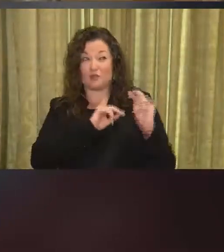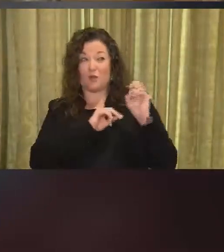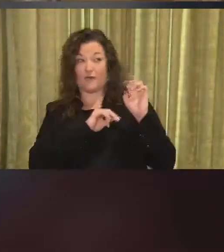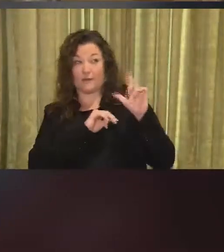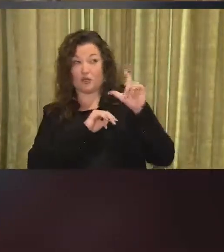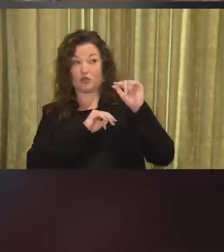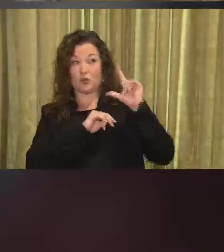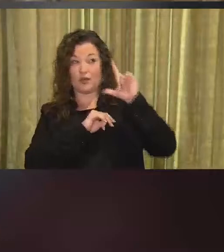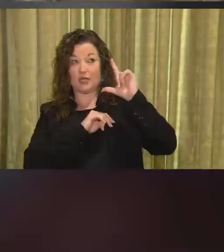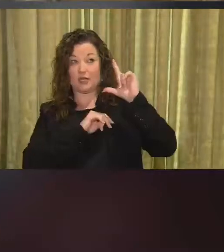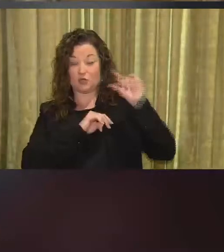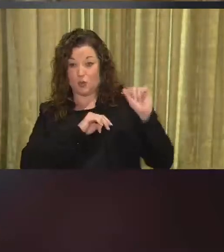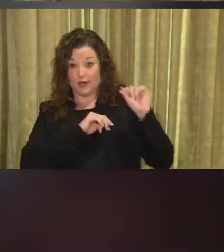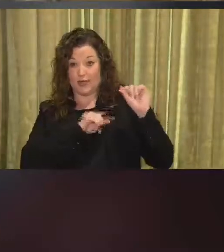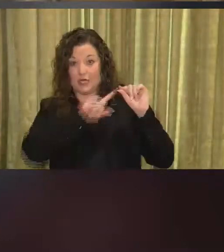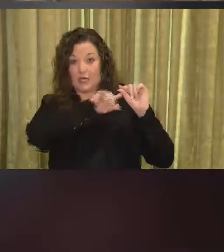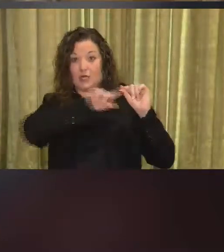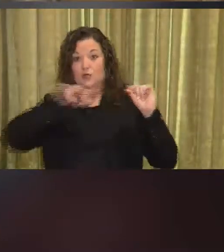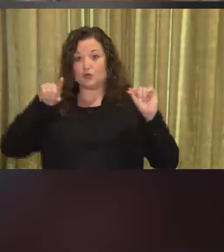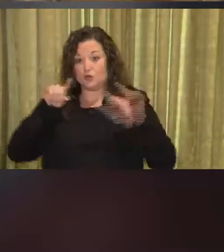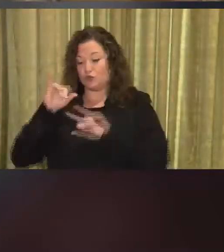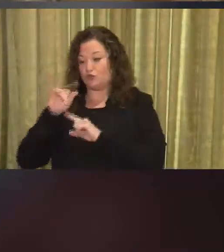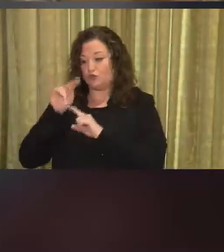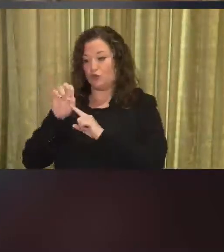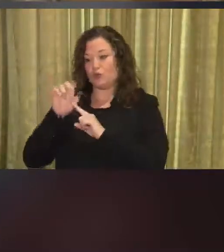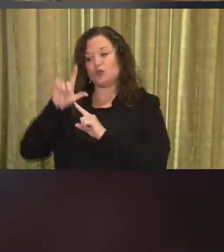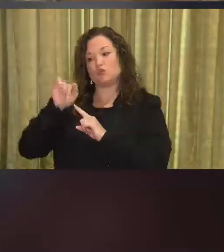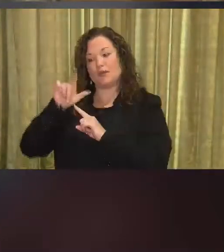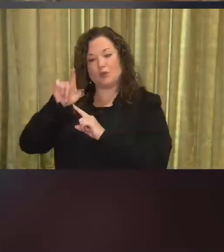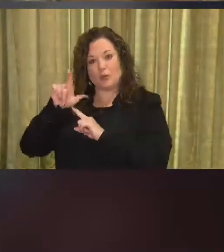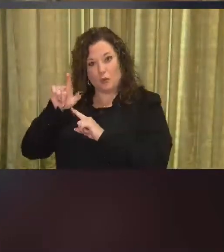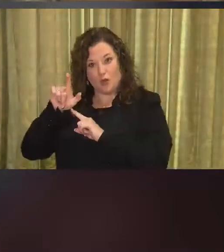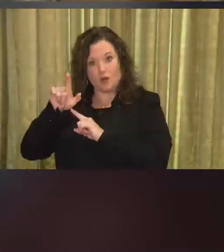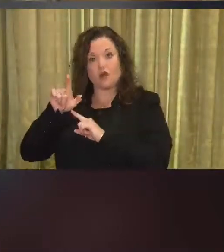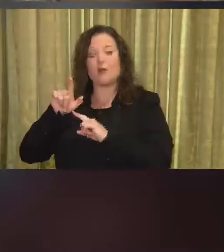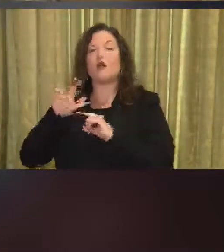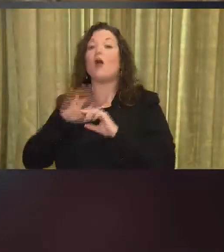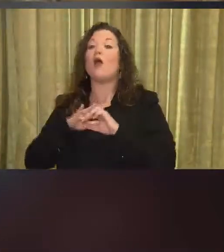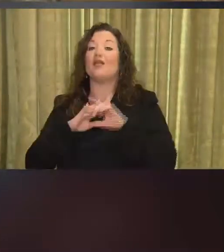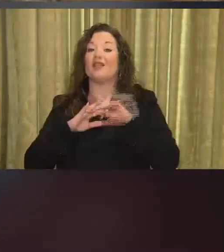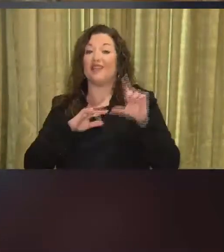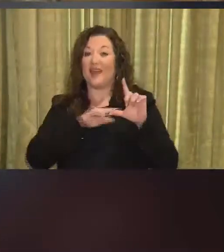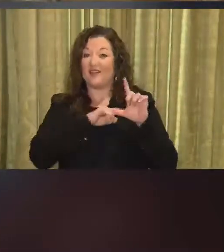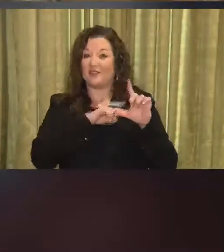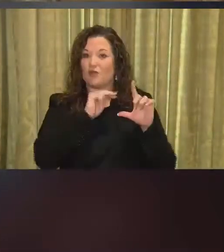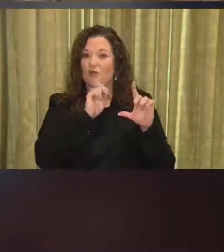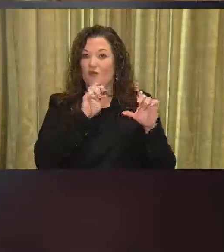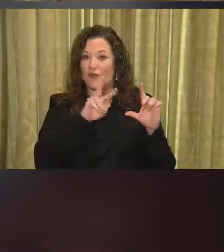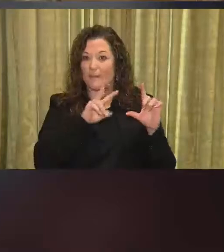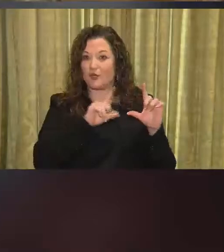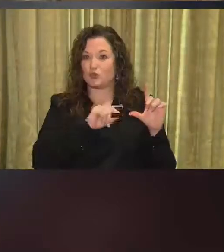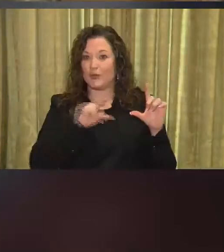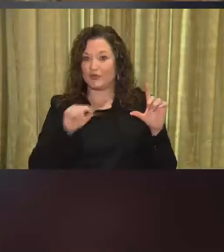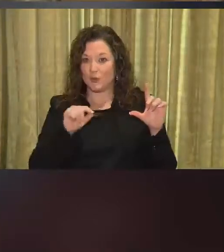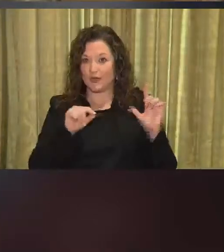through June of 21 and of course on the left side is November of 20 and it changes.